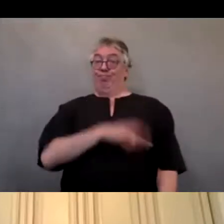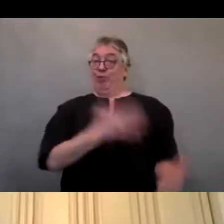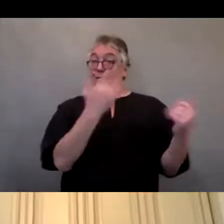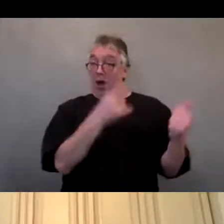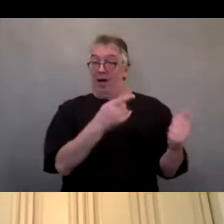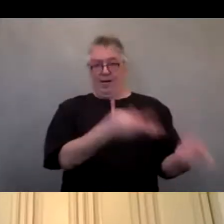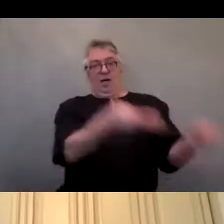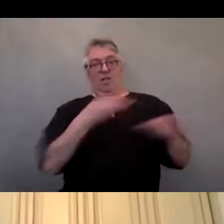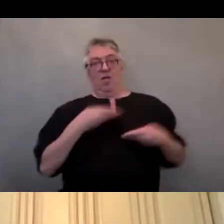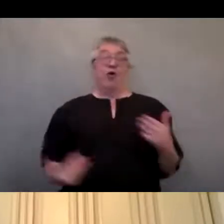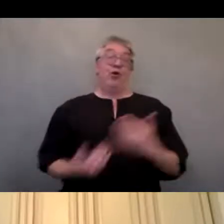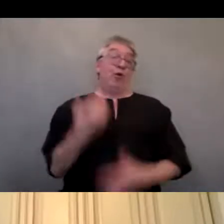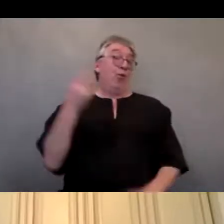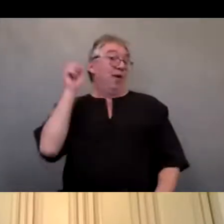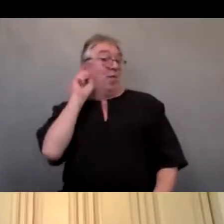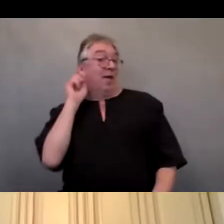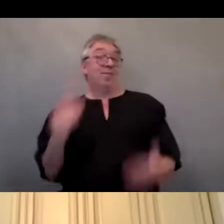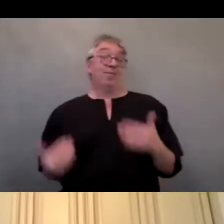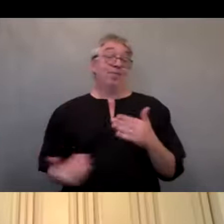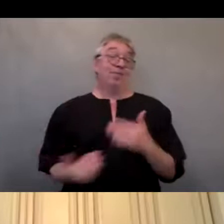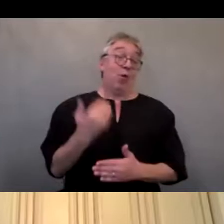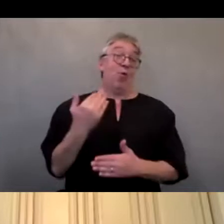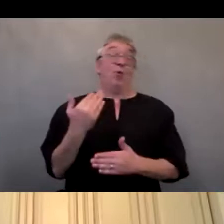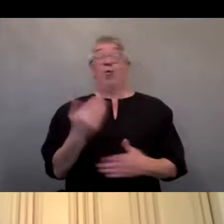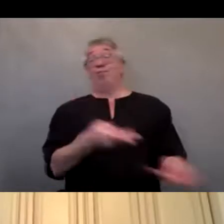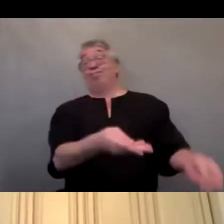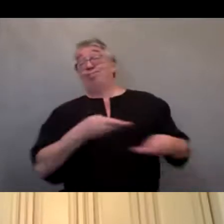she should have been, and that is not true for all audiologists. I don't